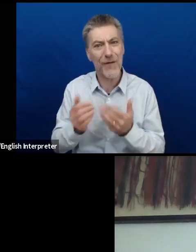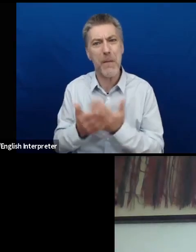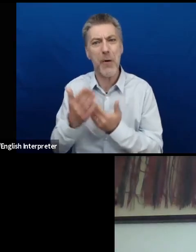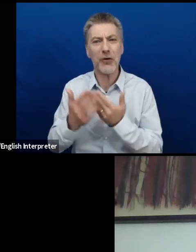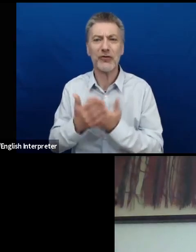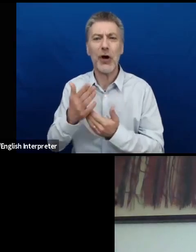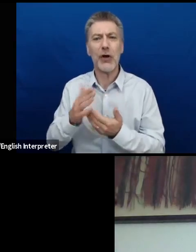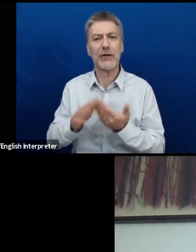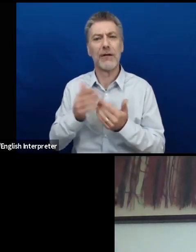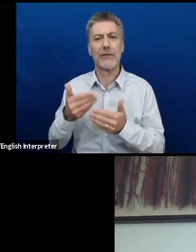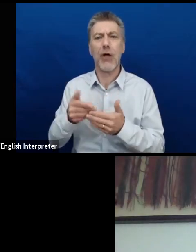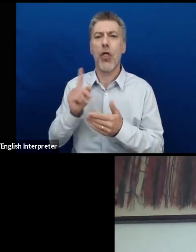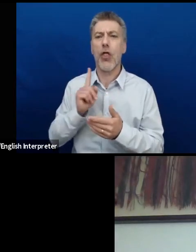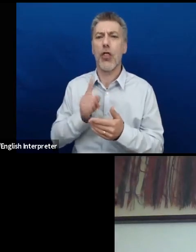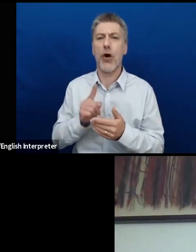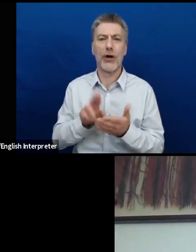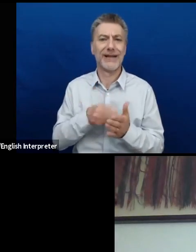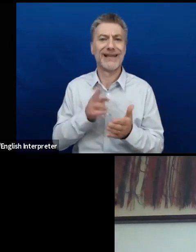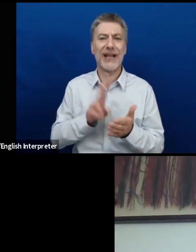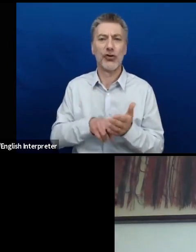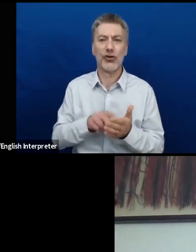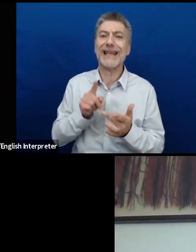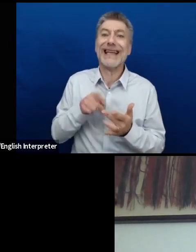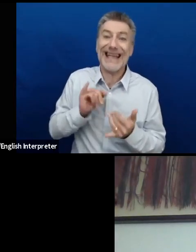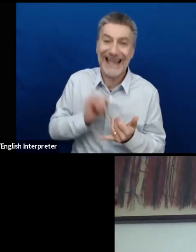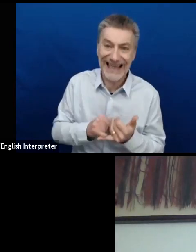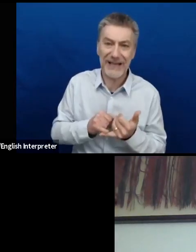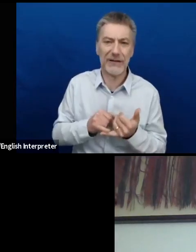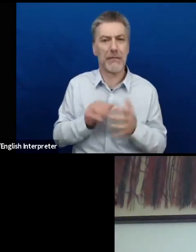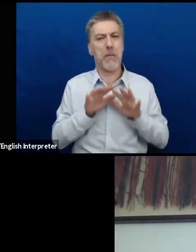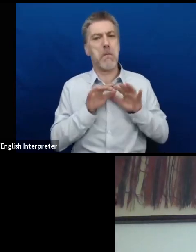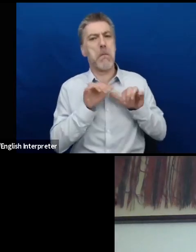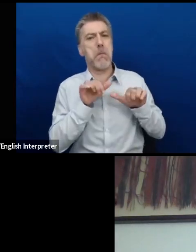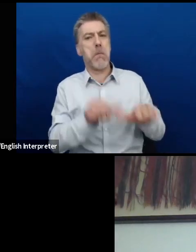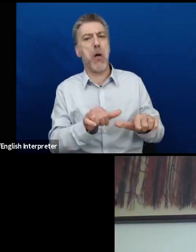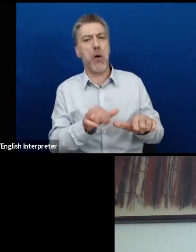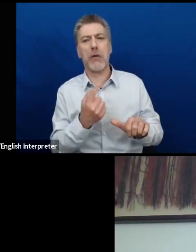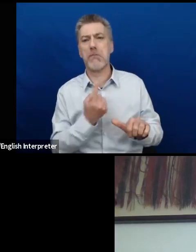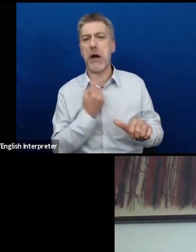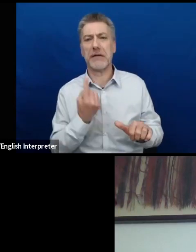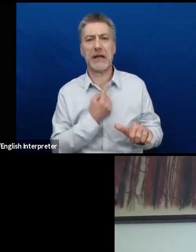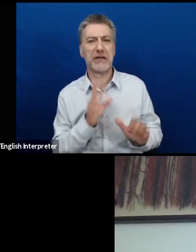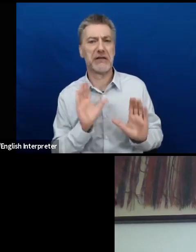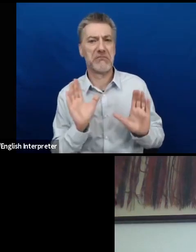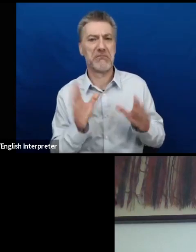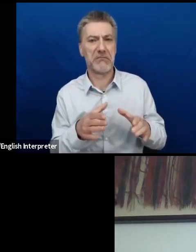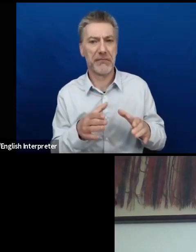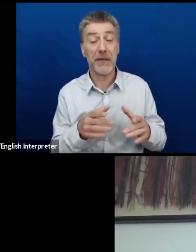studies at the university of London. As you